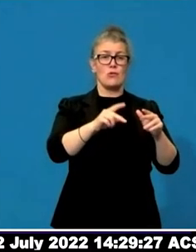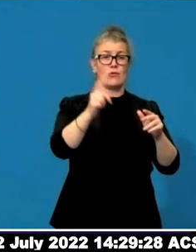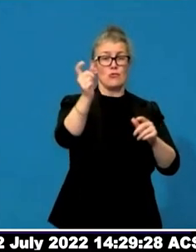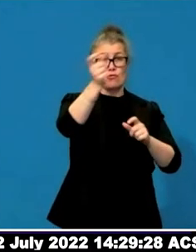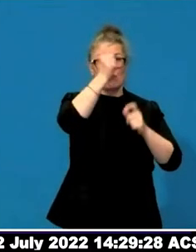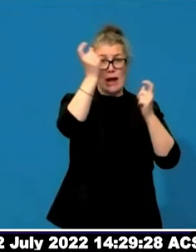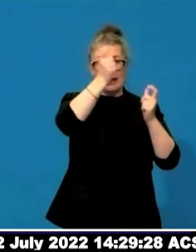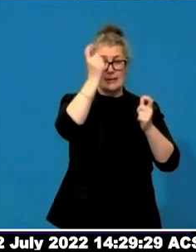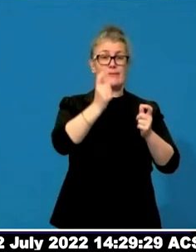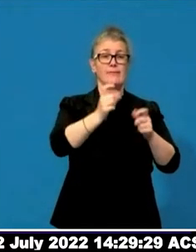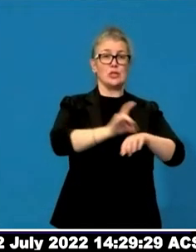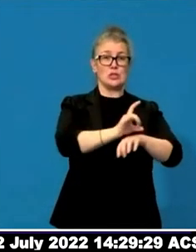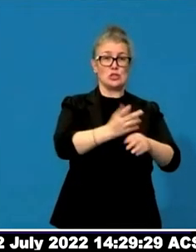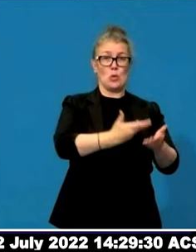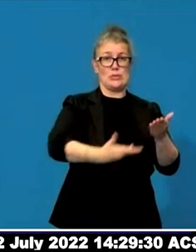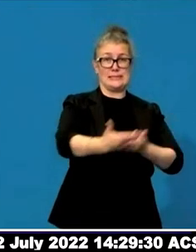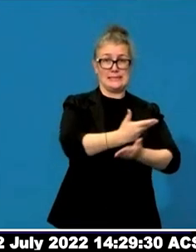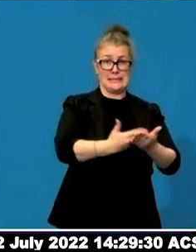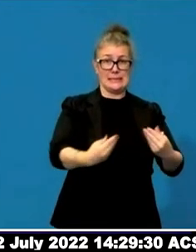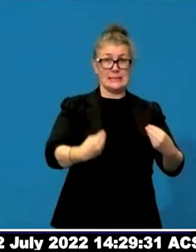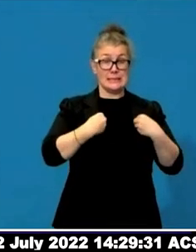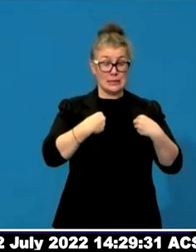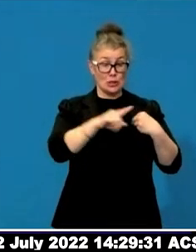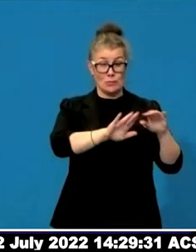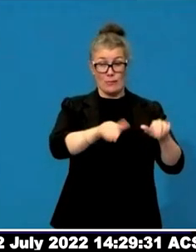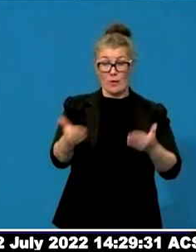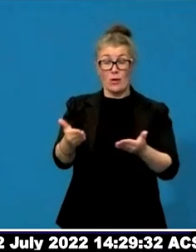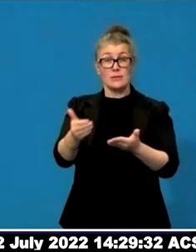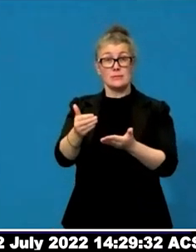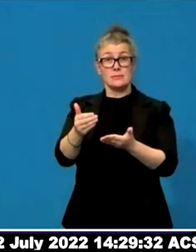Thank you. And you provide support coordination services